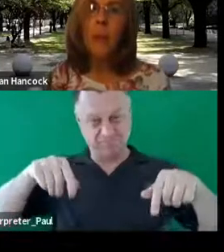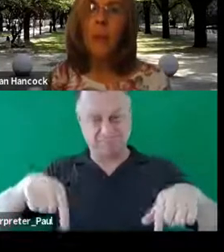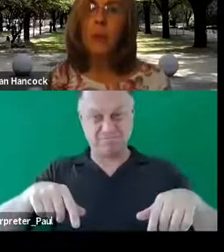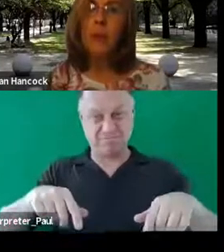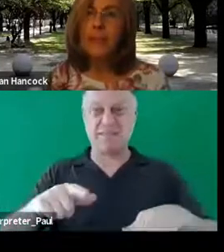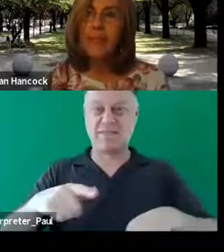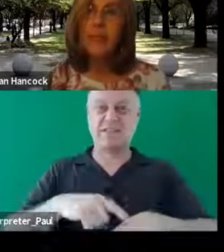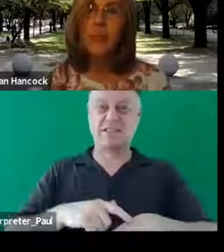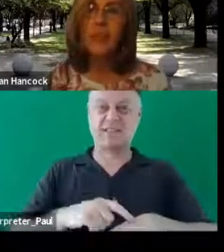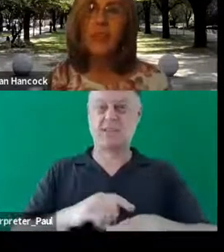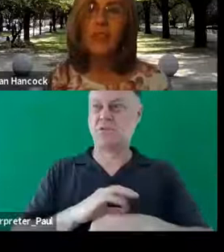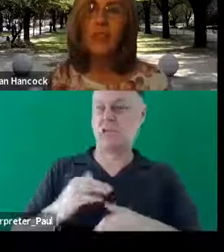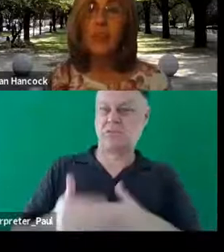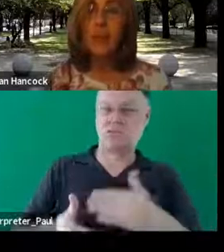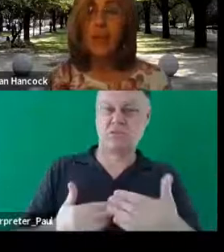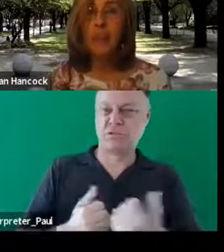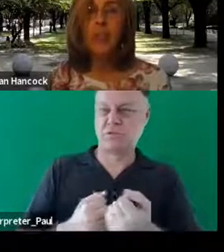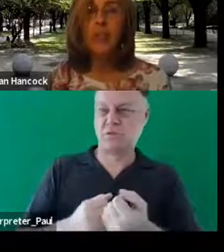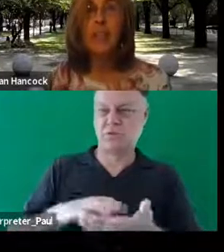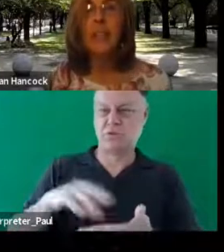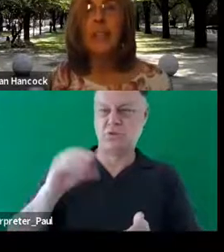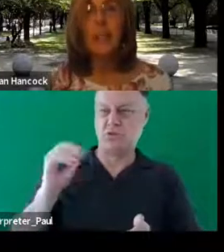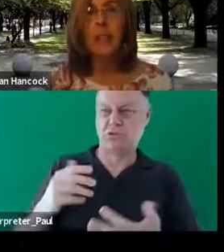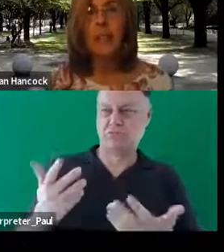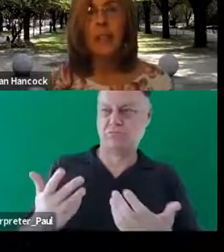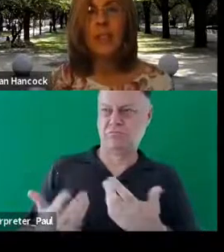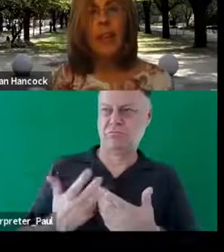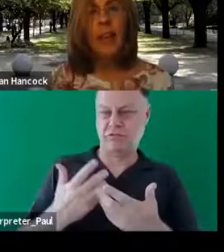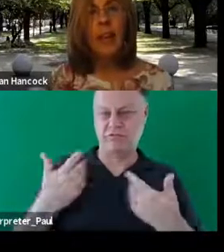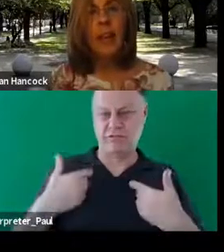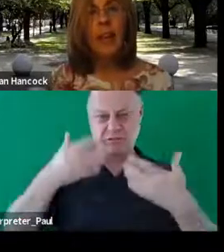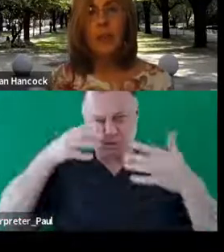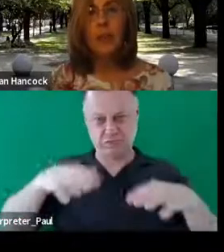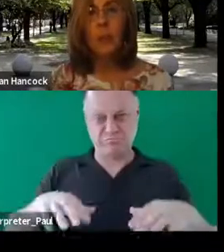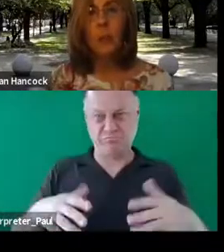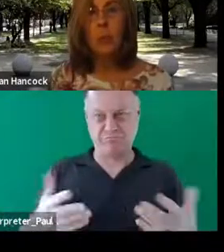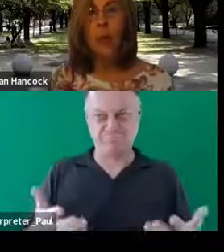no processes to assist students to adapt to university accommodation and the other usual